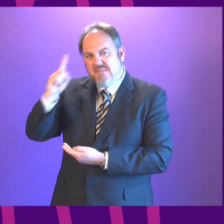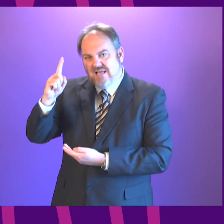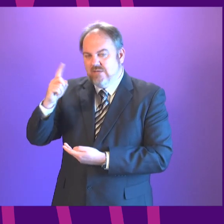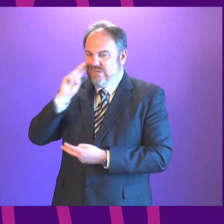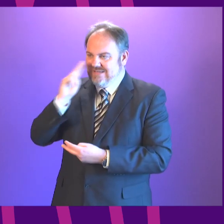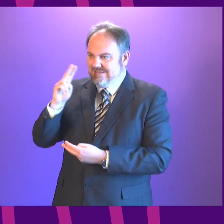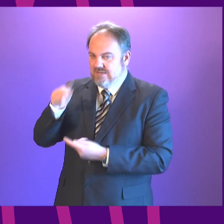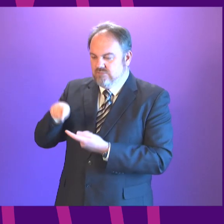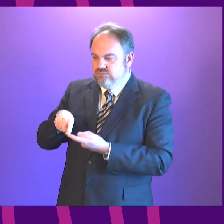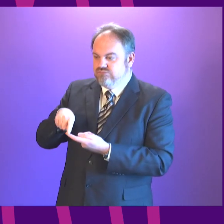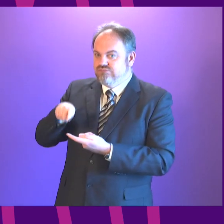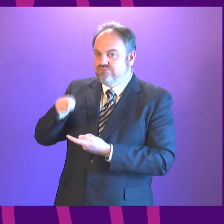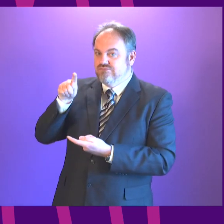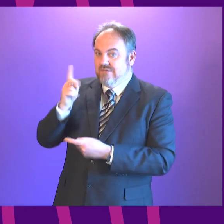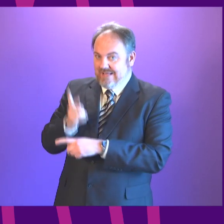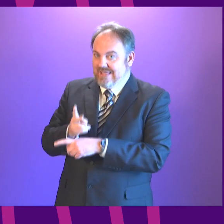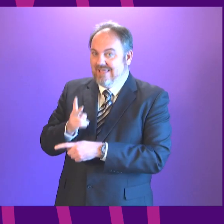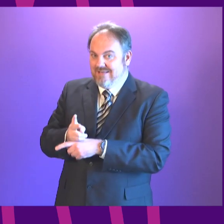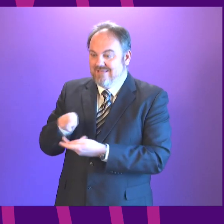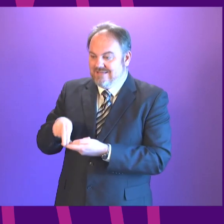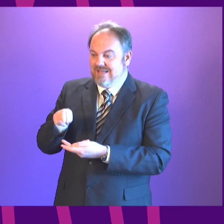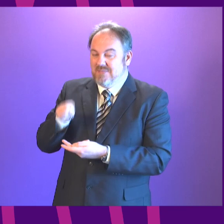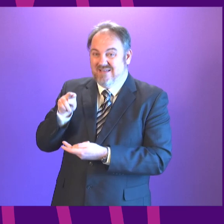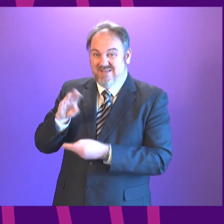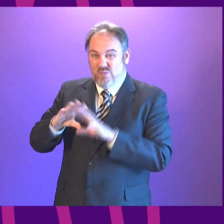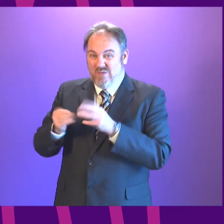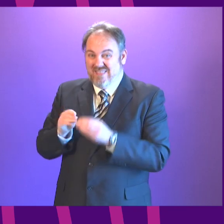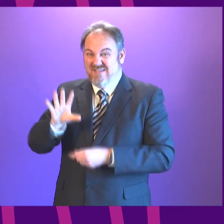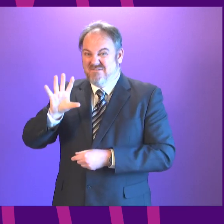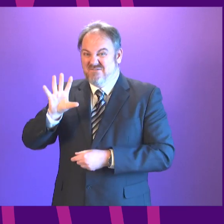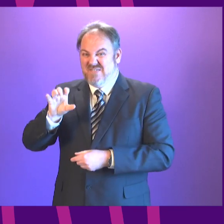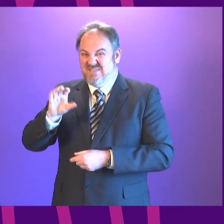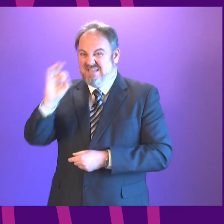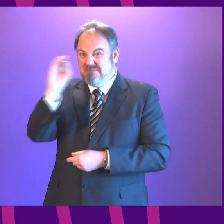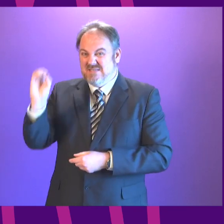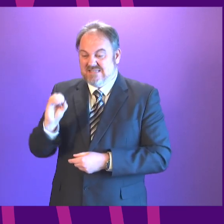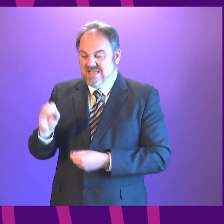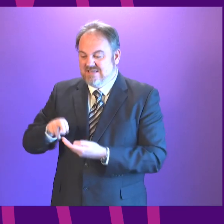and have risen by around 15 per cent in the past couple of weeks. The number of people